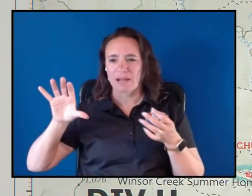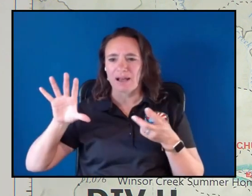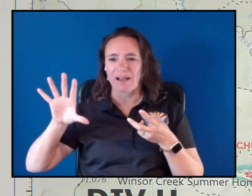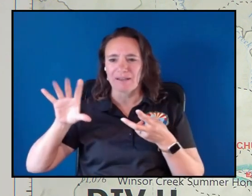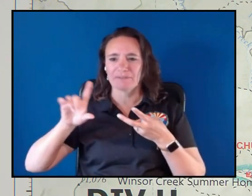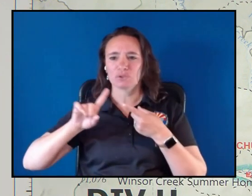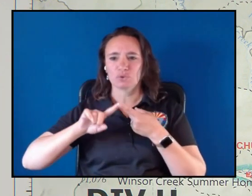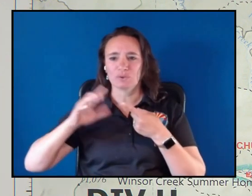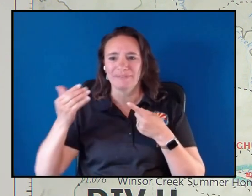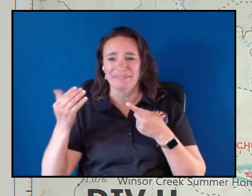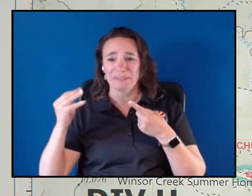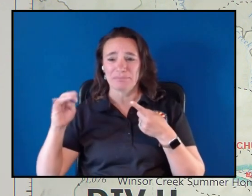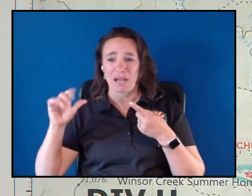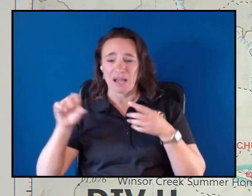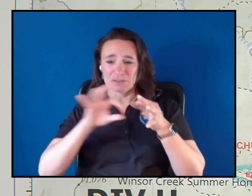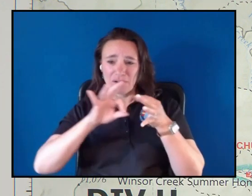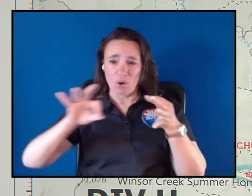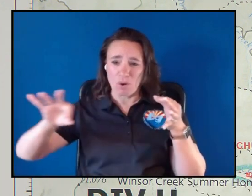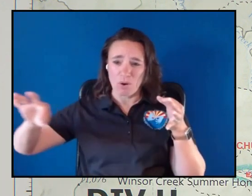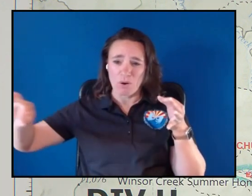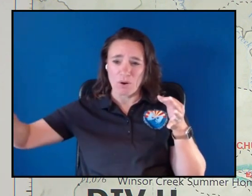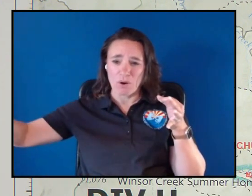stretched out along those control lines. And so it takes a